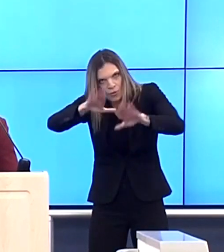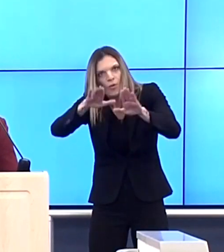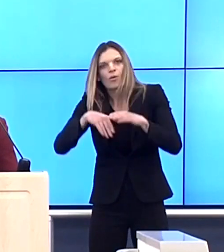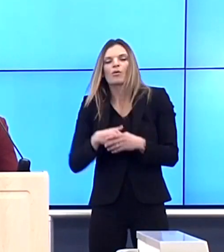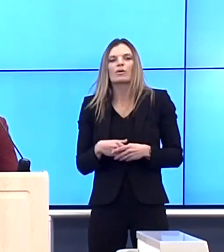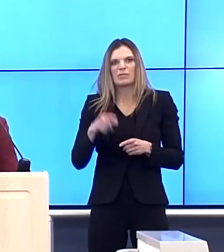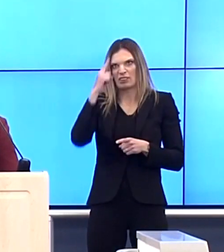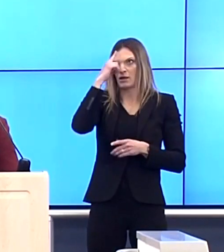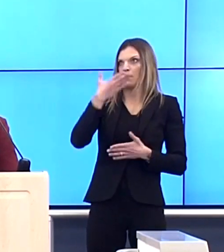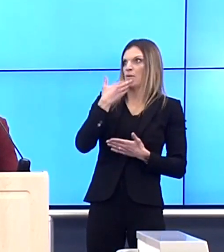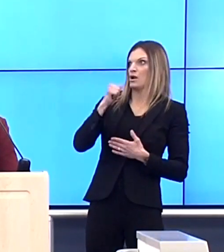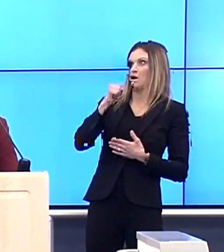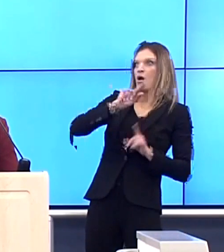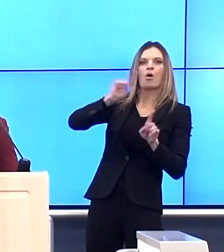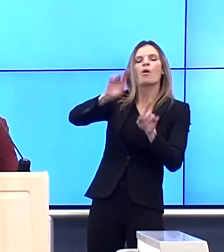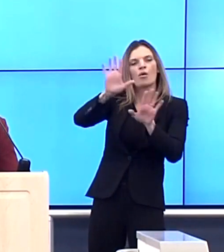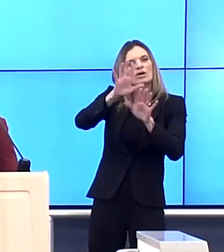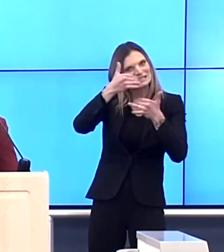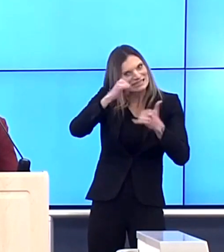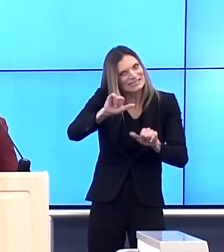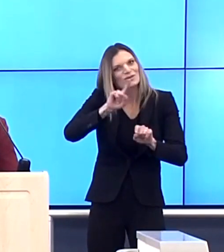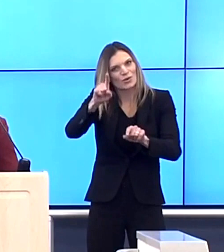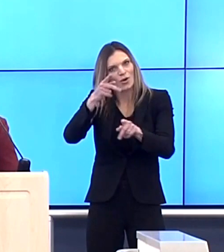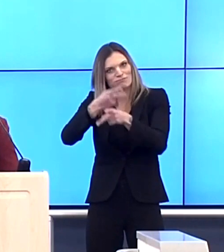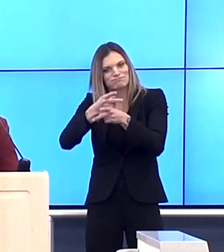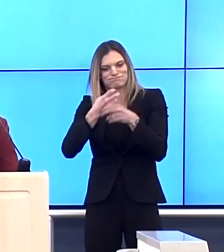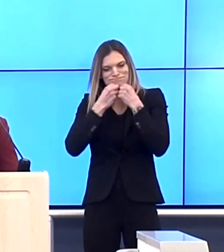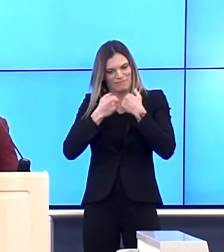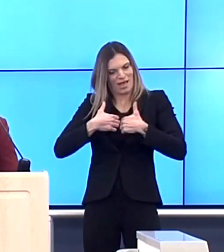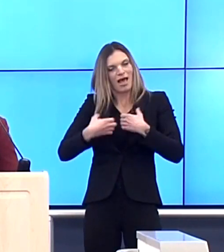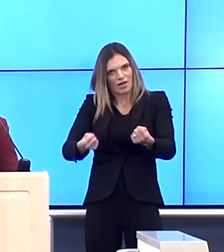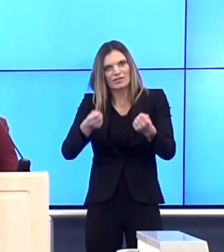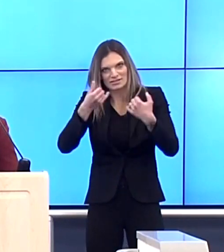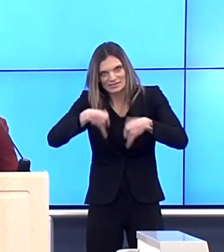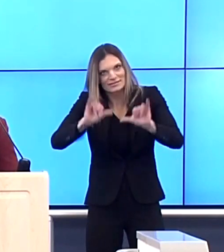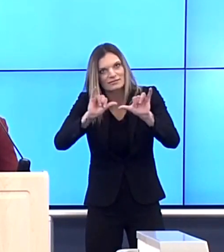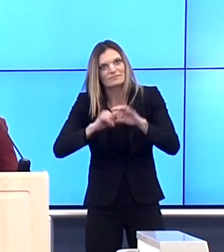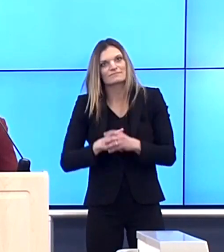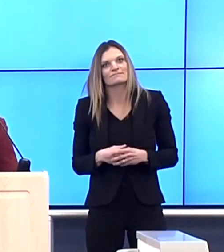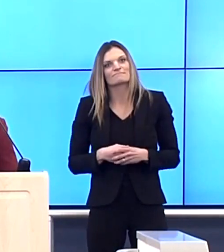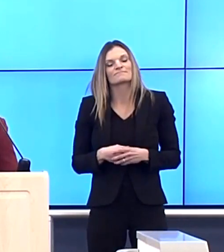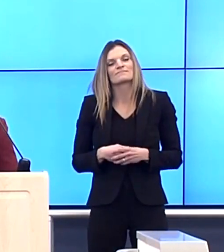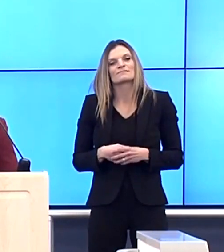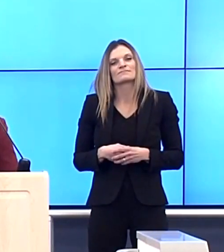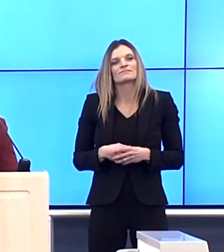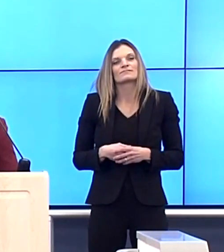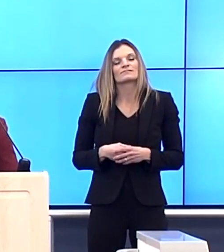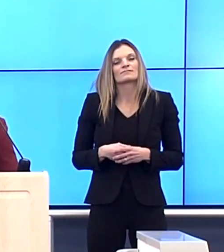TION OR VACCINATIONS. VACCINATIONS. THOSE THING MUST STILL HAPPEN. THOSE THING MUST STILL HAPPEN. WE WANT PEOPLE TO GET THE CARE WE WANT PEOPLE TO GET THE CARE THEY NEED AND THE RIGHT PLACE.